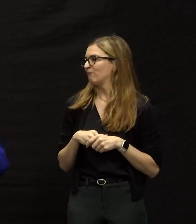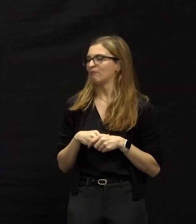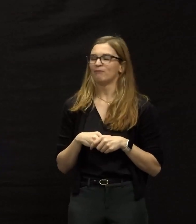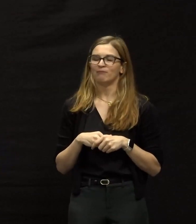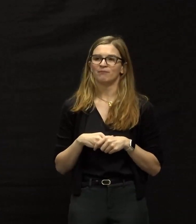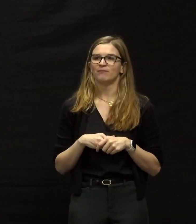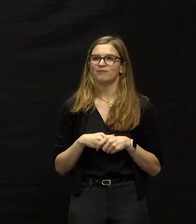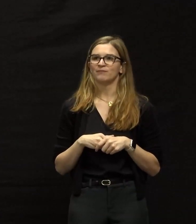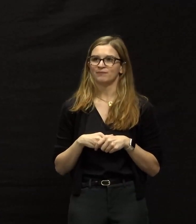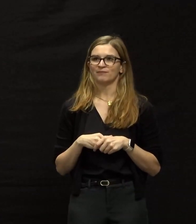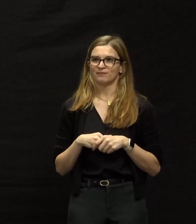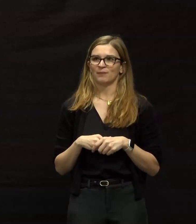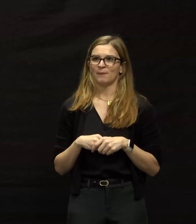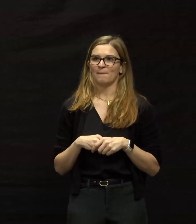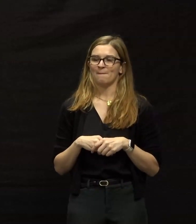Yeah. Great.